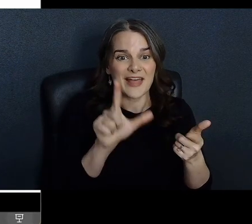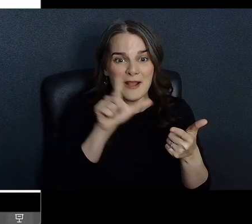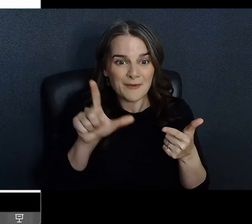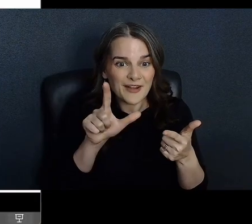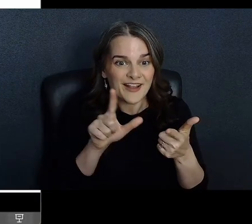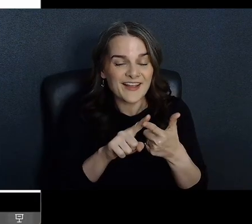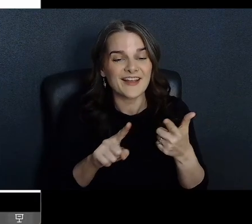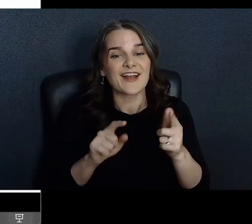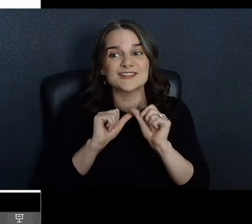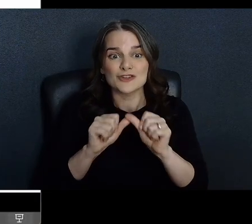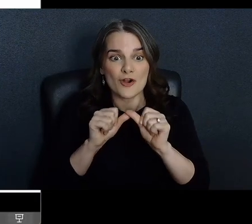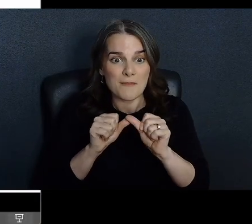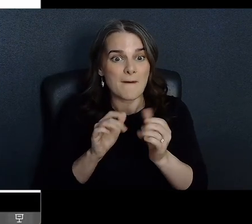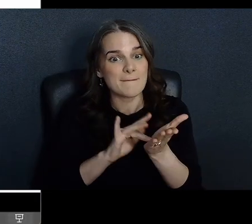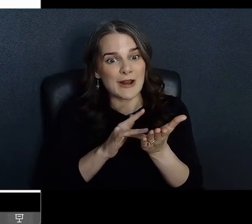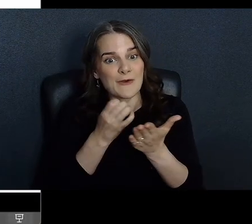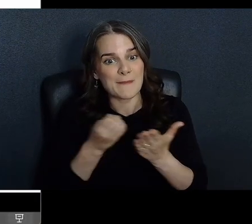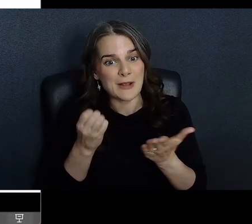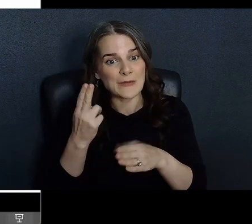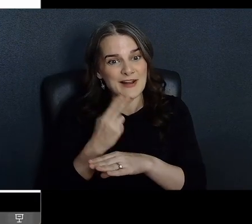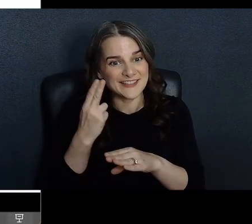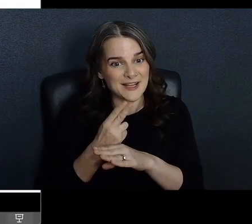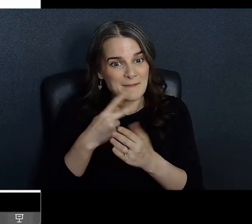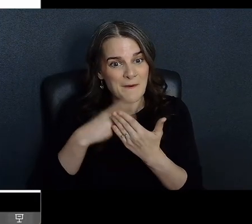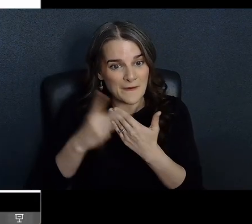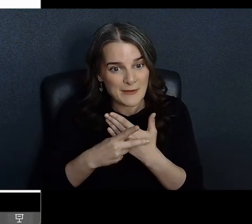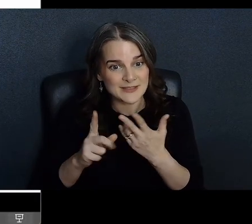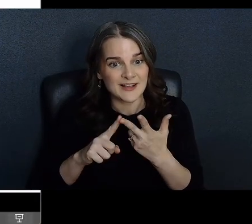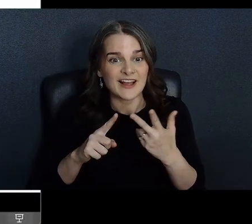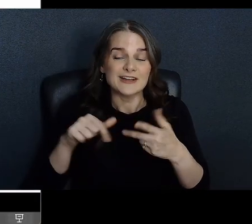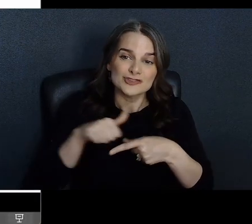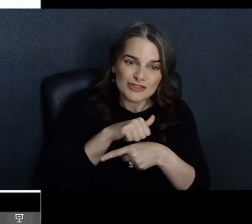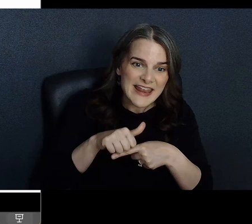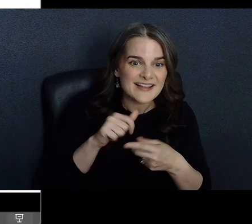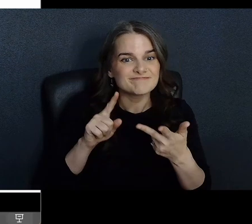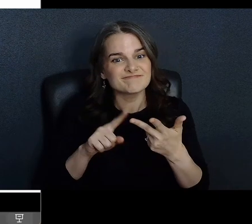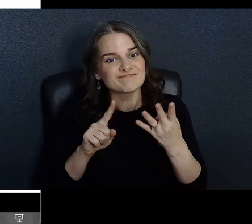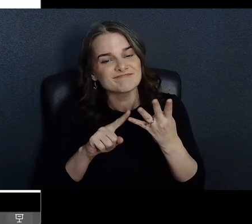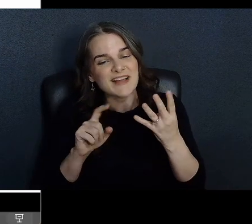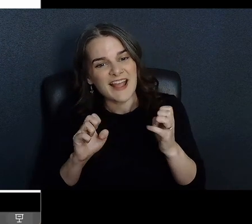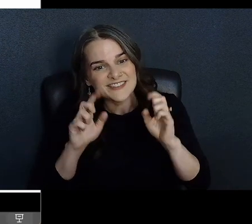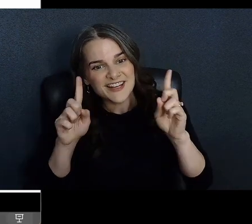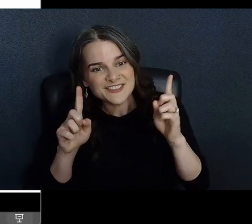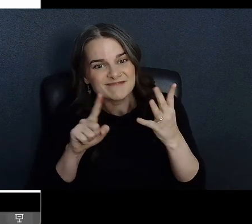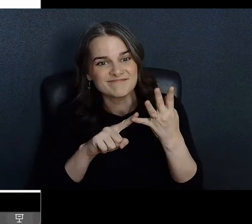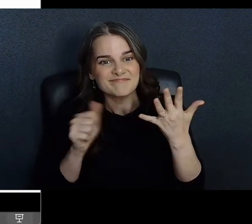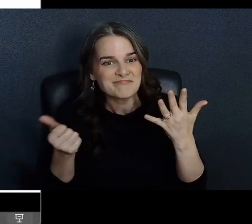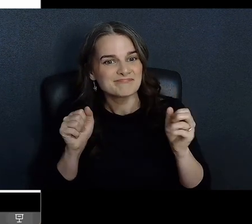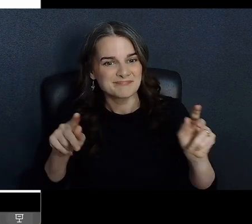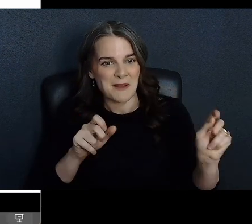programs, offers training, education, and other opportunities. So if you're not from Pennsylvania,